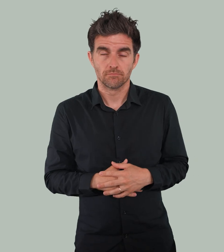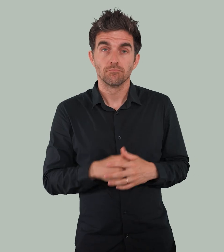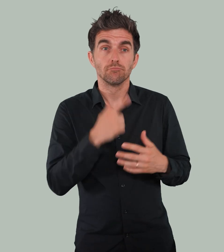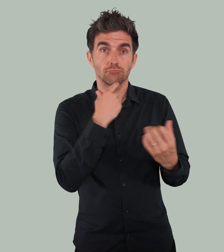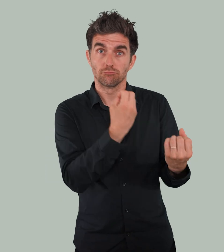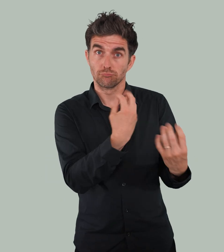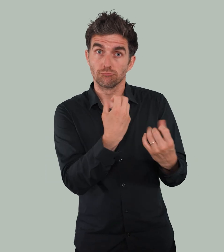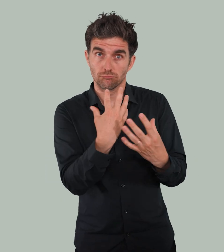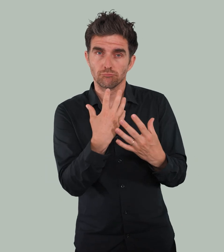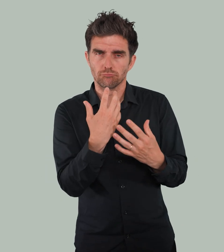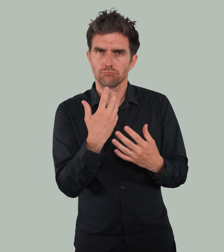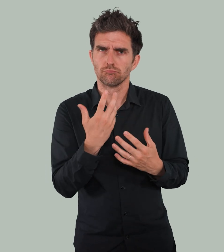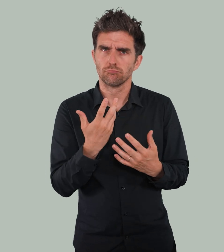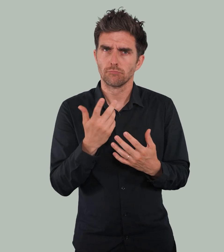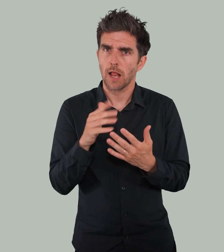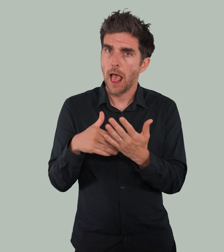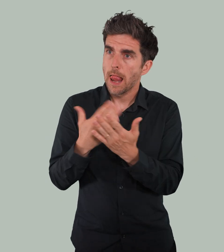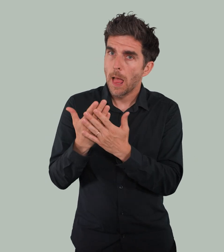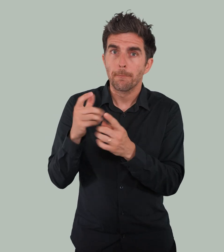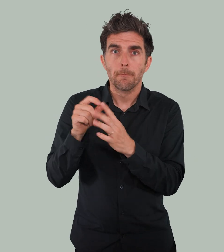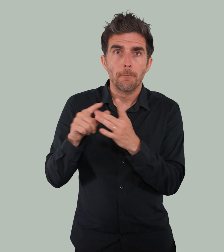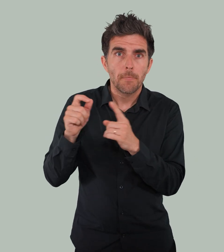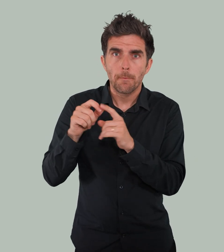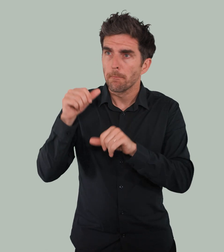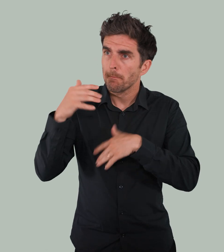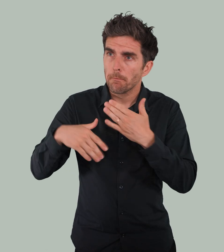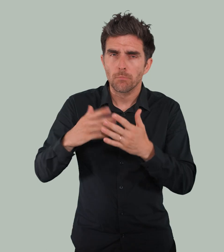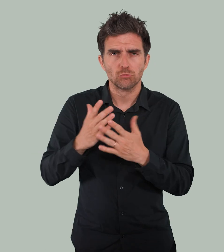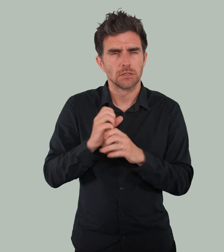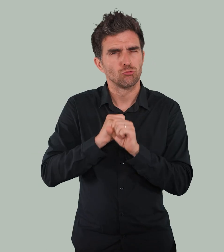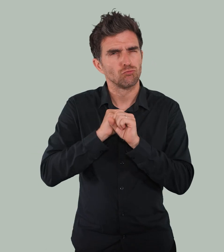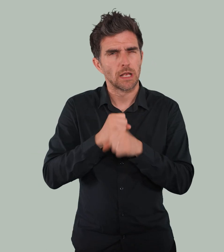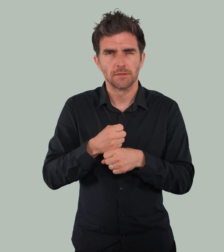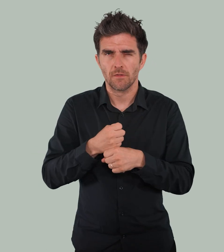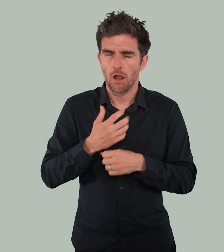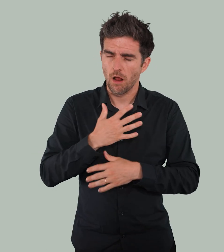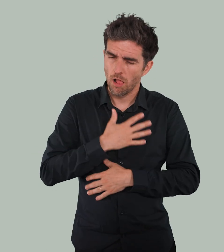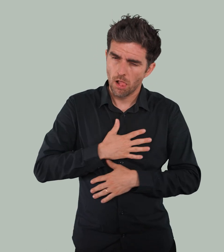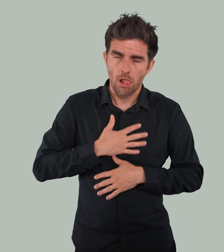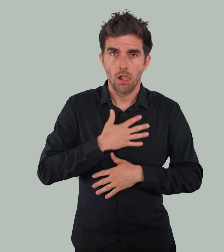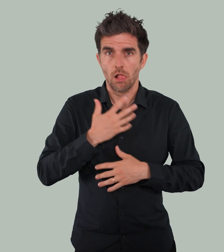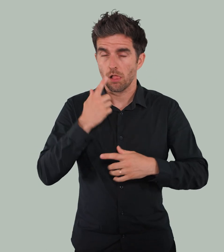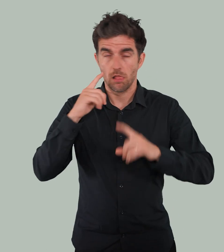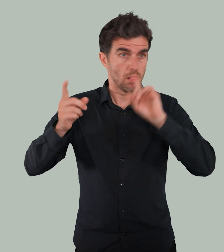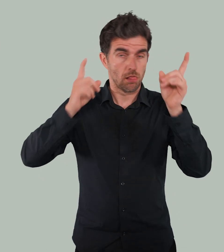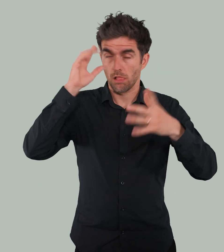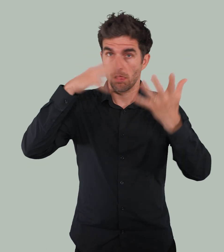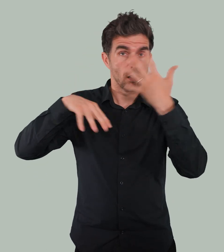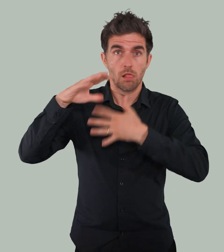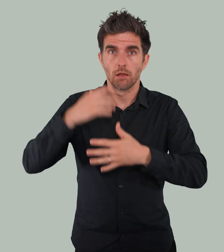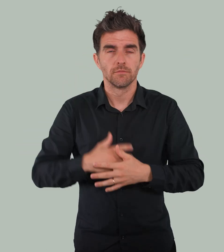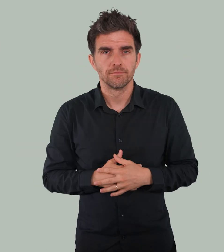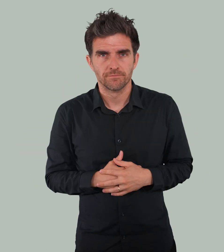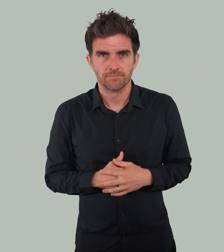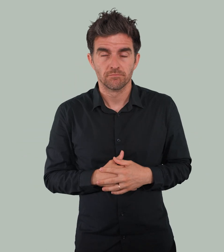Respondents describe the experience of claiming PIP as stressful, distressing or adversarial.